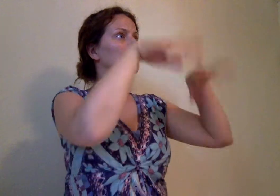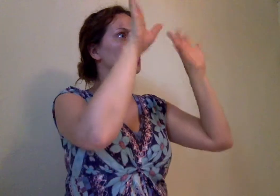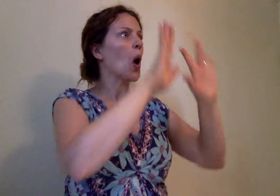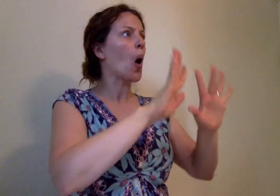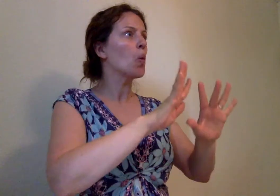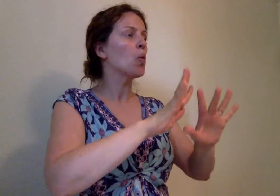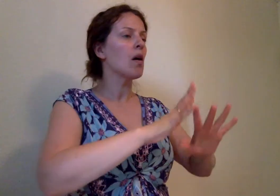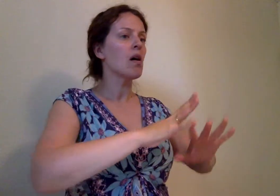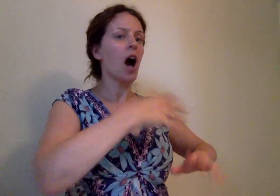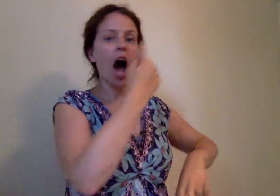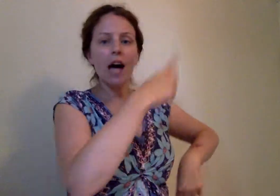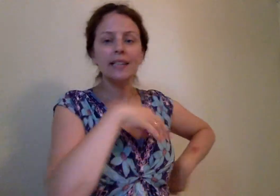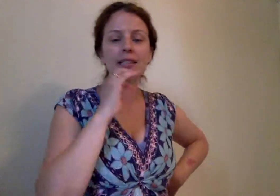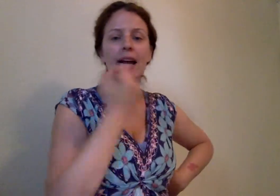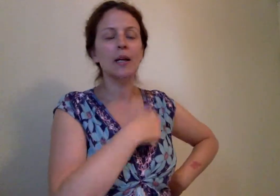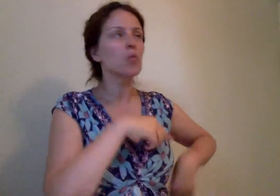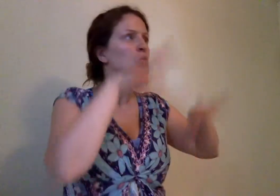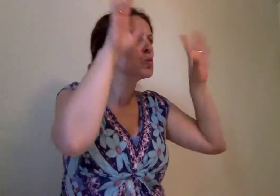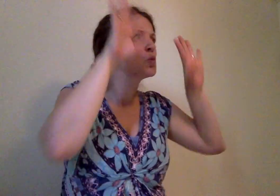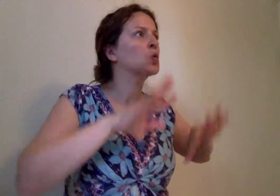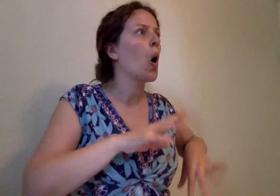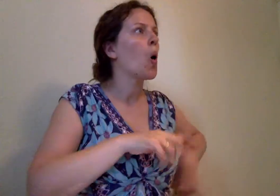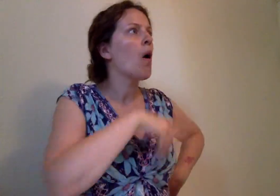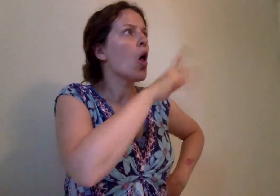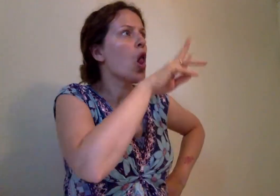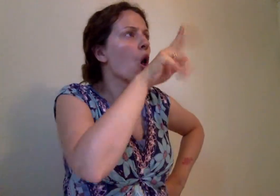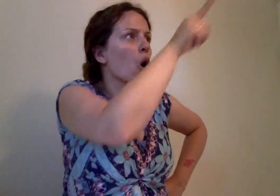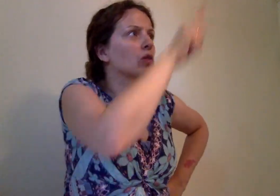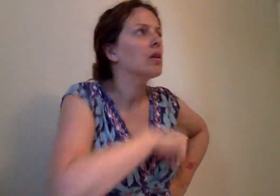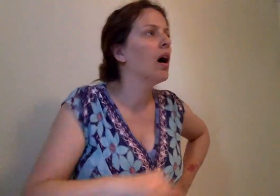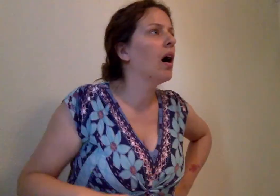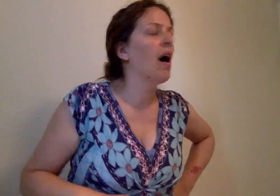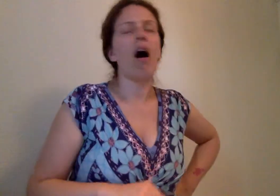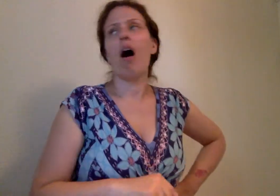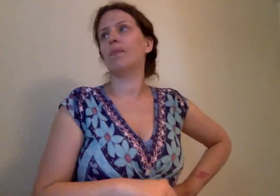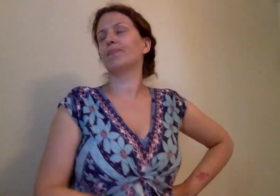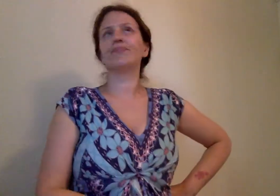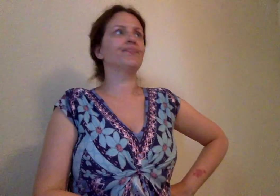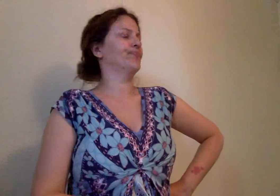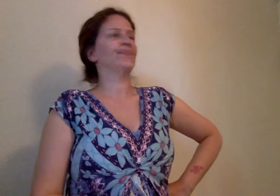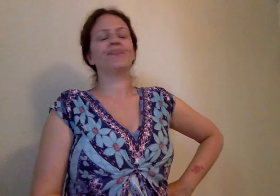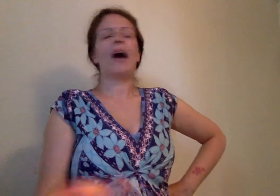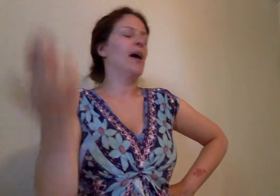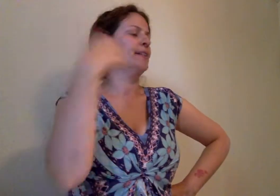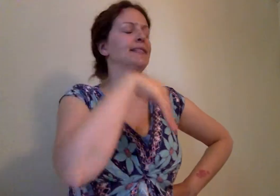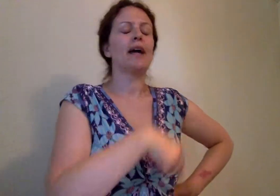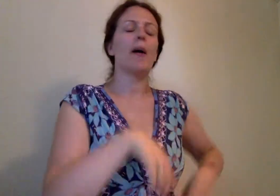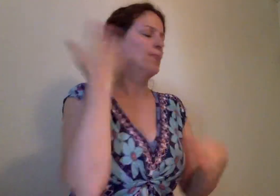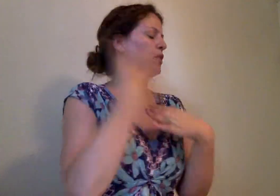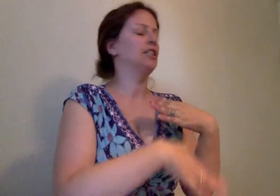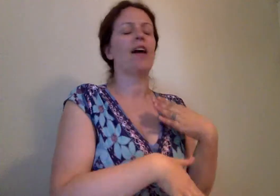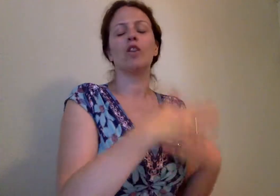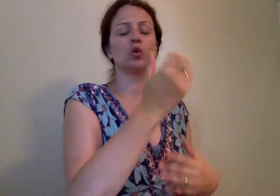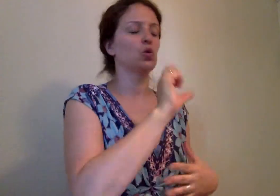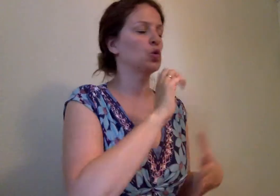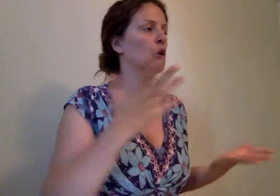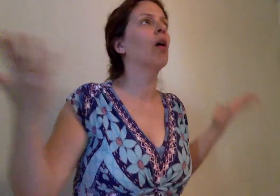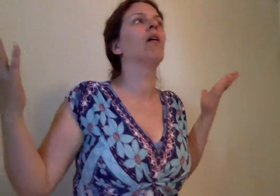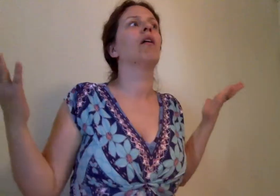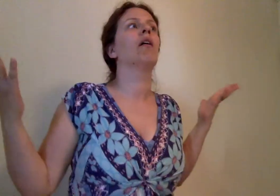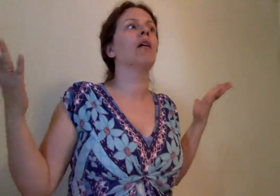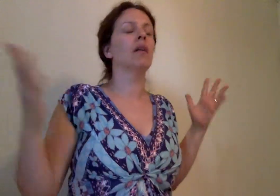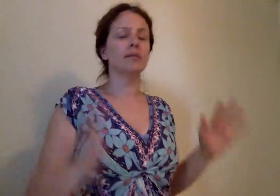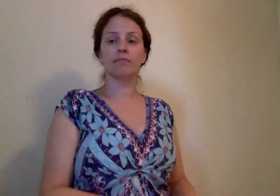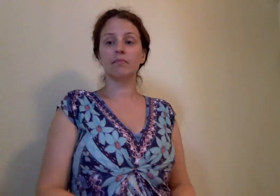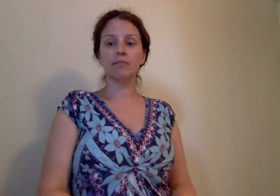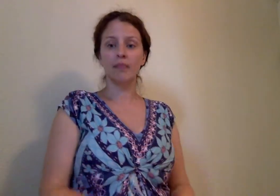"Snow, I said it would snow, look, should never have gone out."